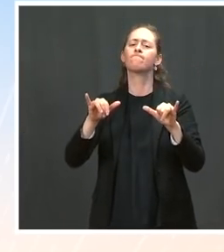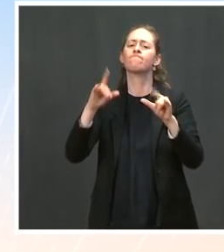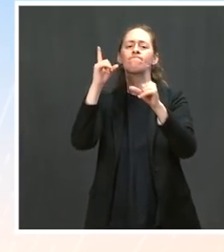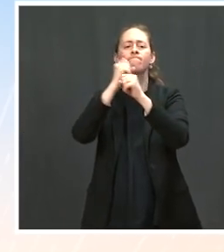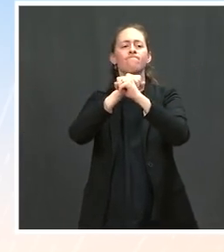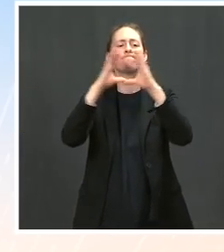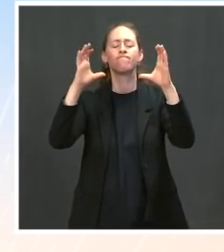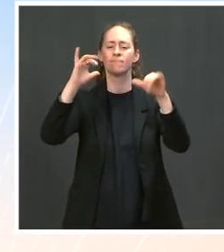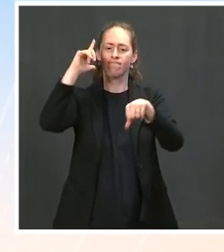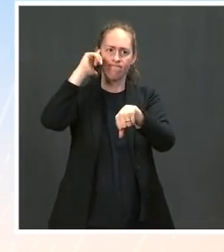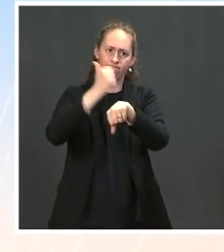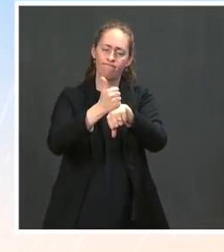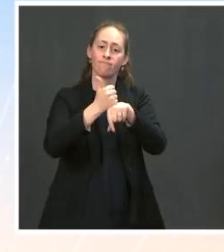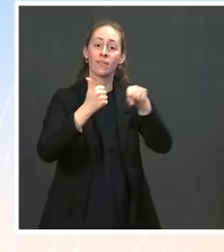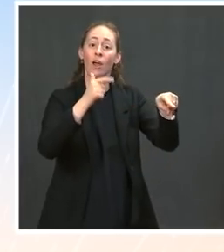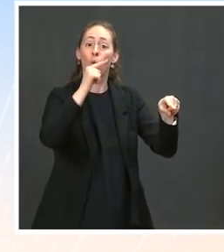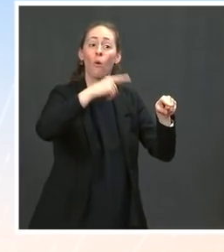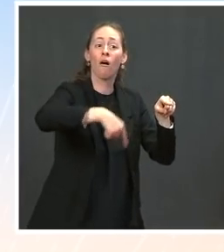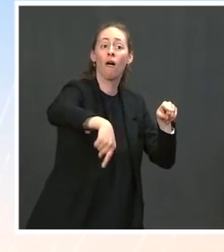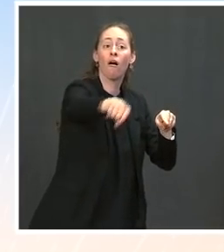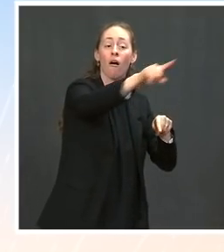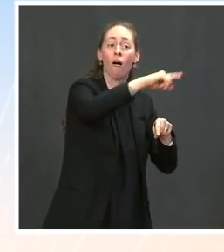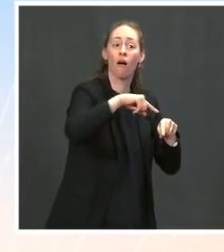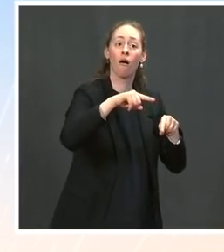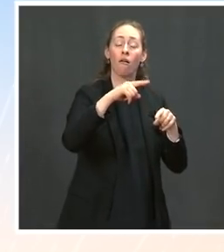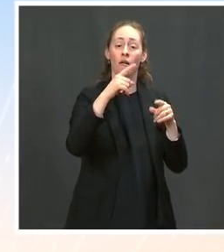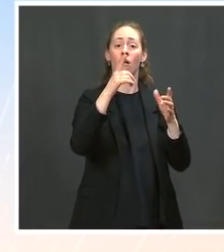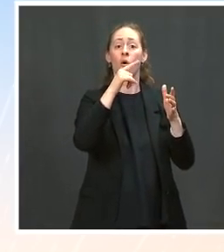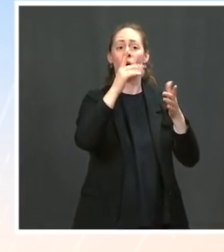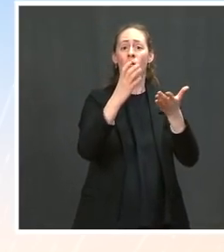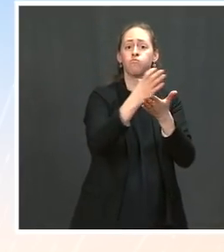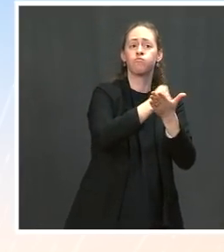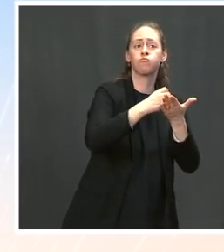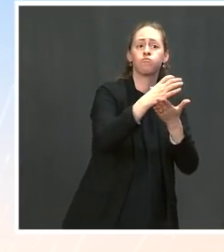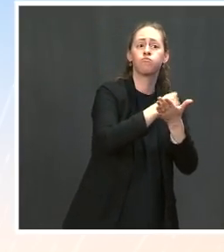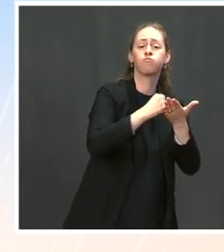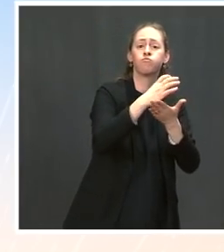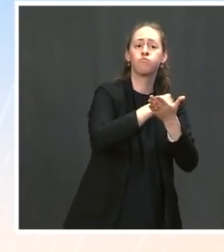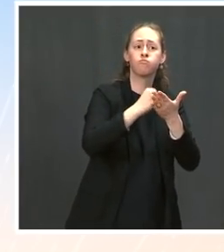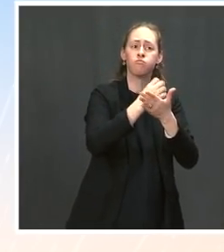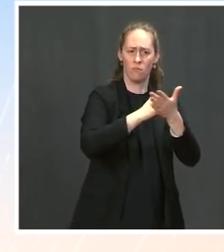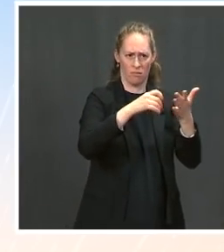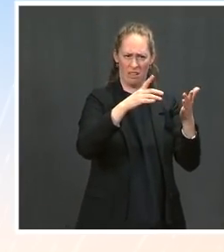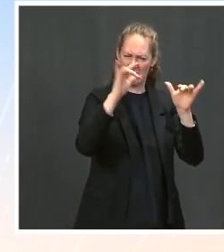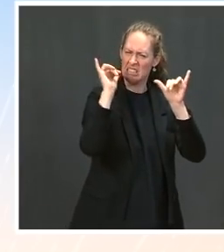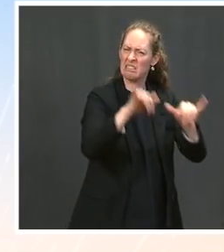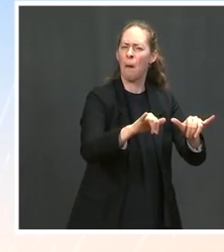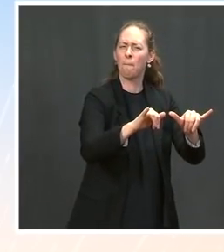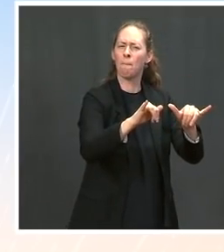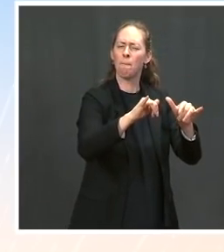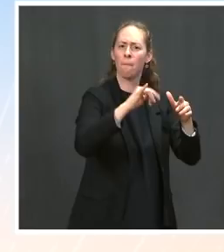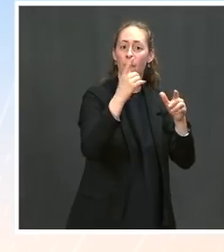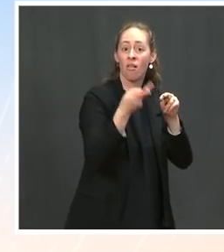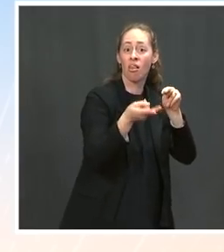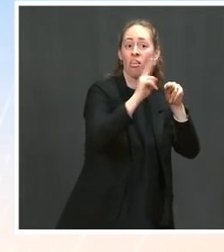making over [under] $400,000 a year. He's not going to budge on that pledge. So that is a line in the sand for him.